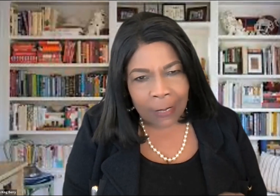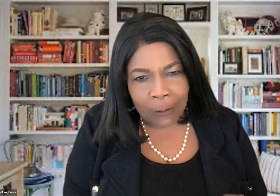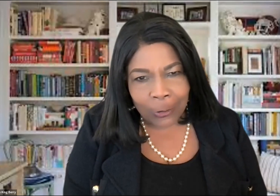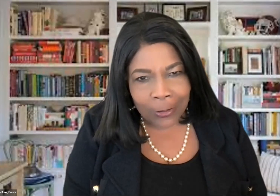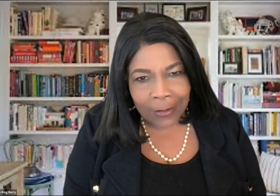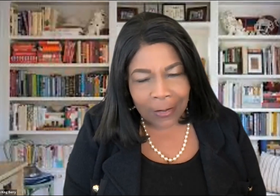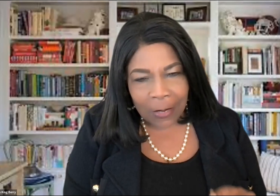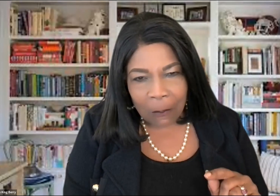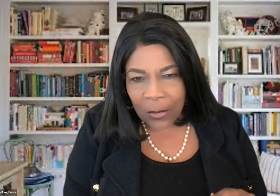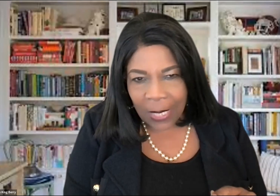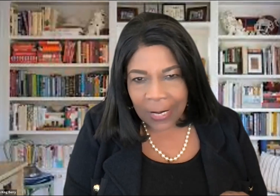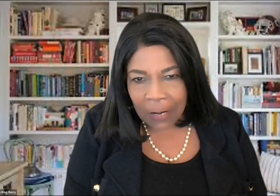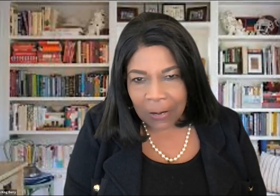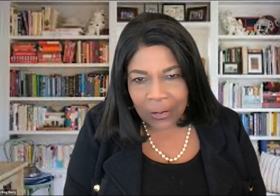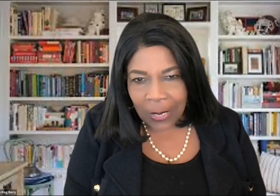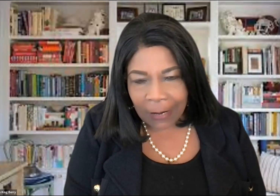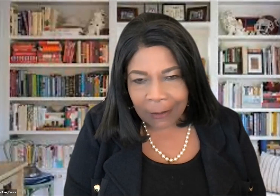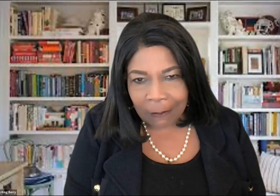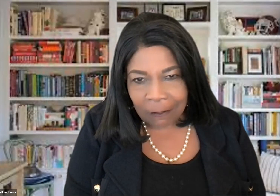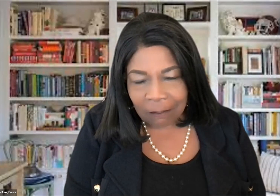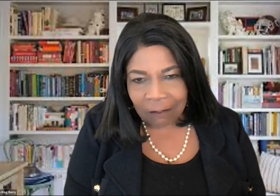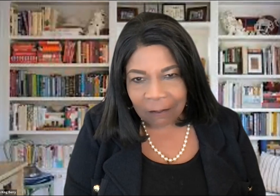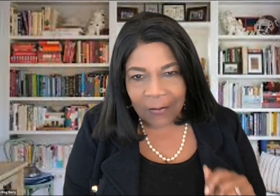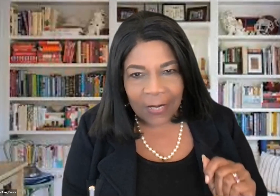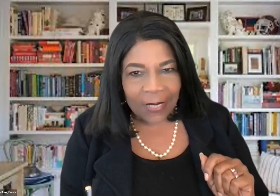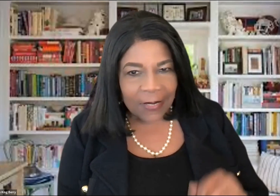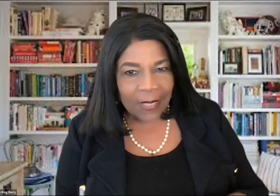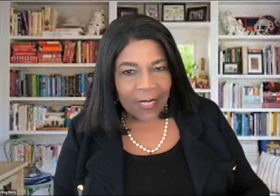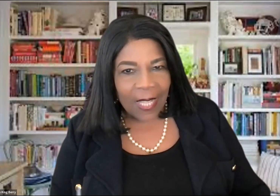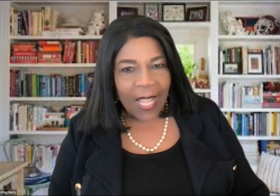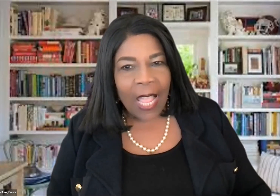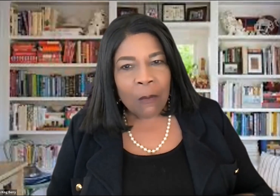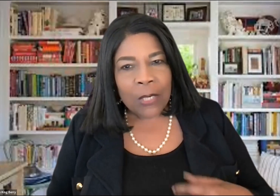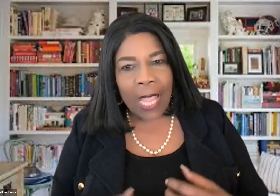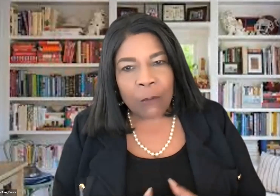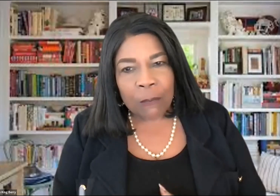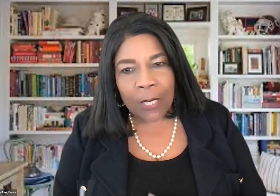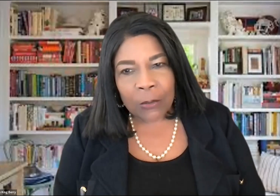I feel that positive energy puts that name in the chat.